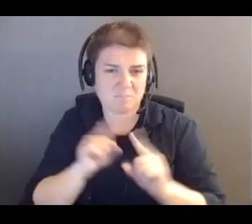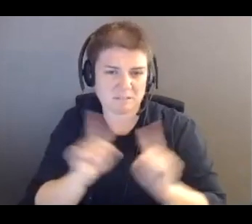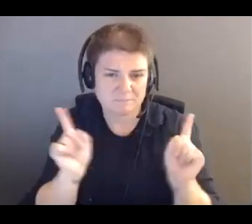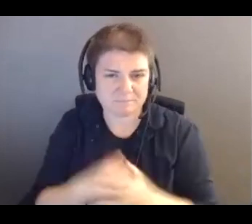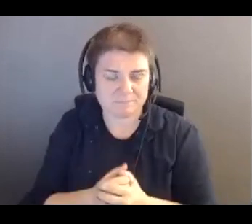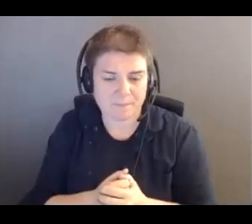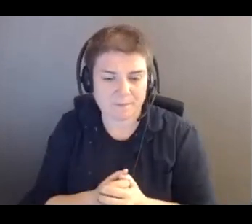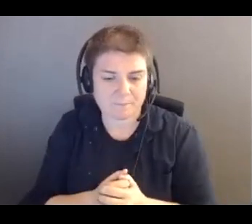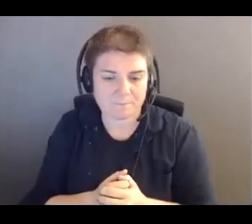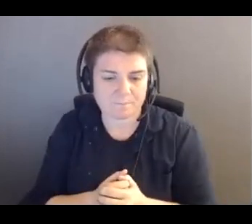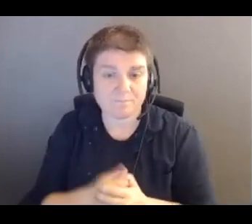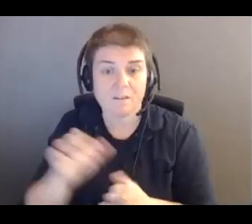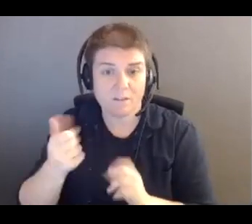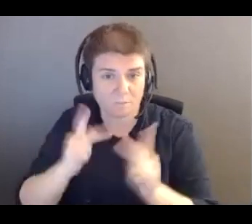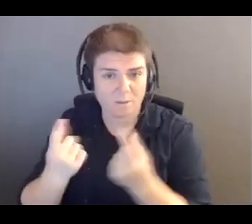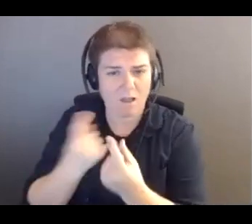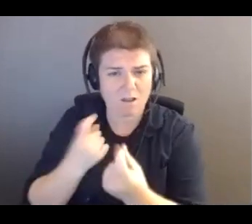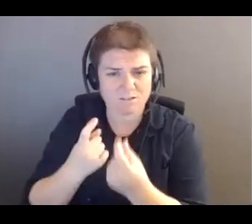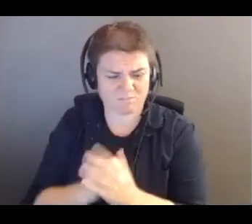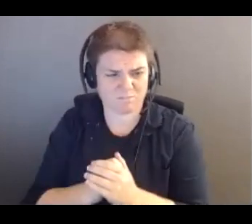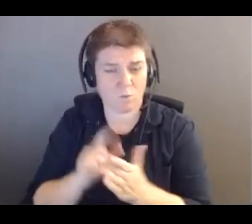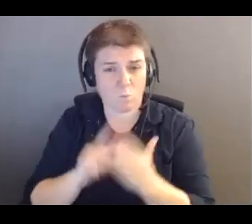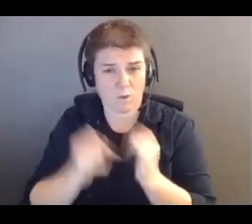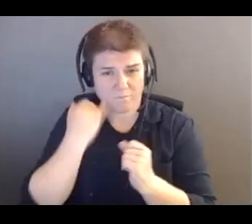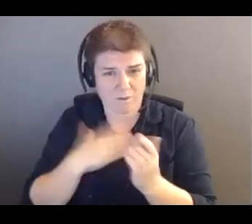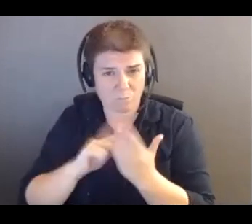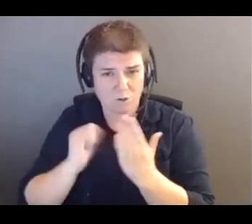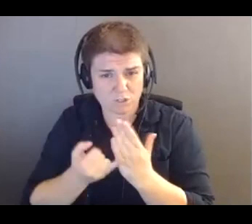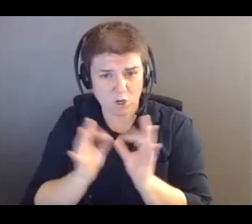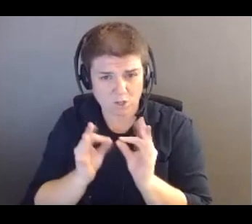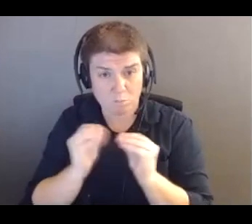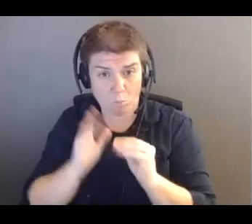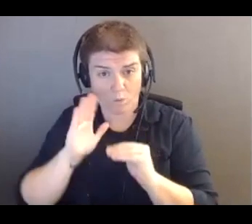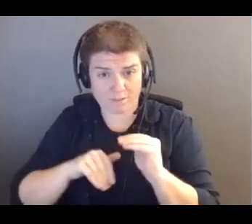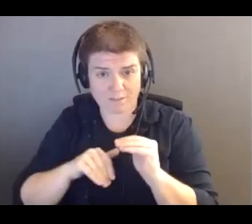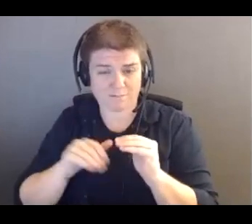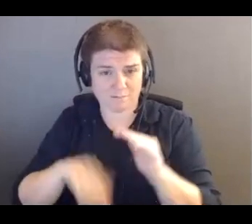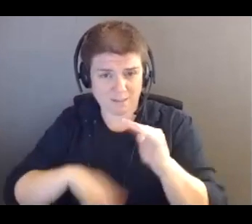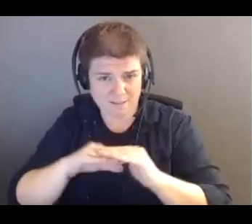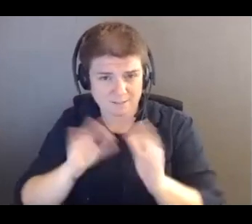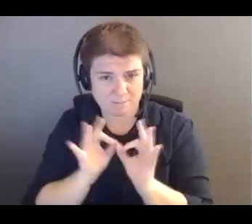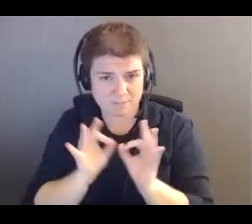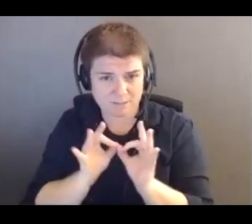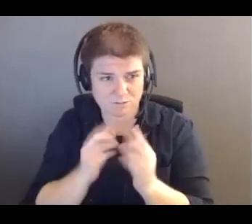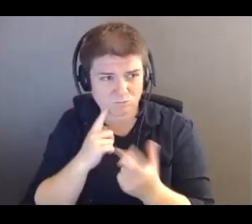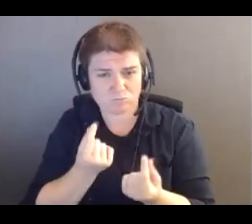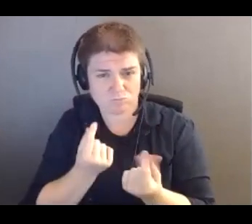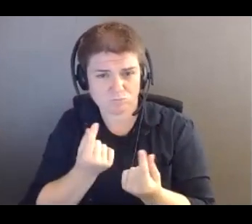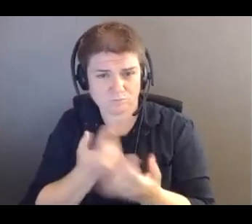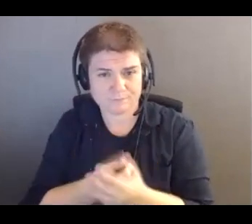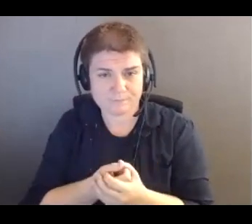we often get is, "What if my project costs more than the maximum grant amount available?" Here you will have to show how you will fund